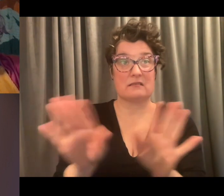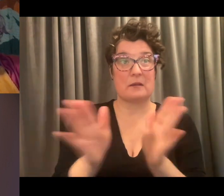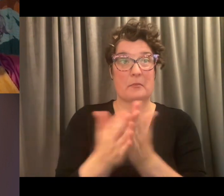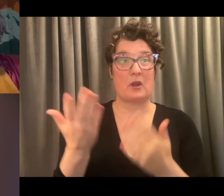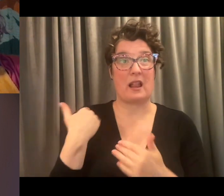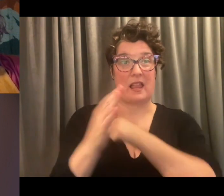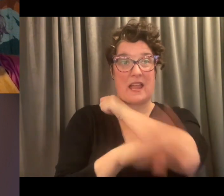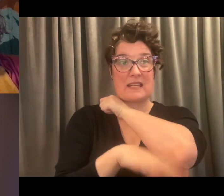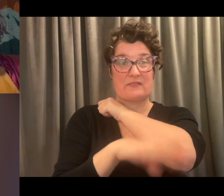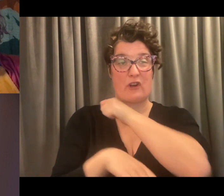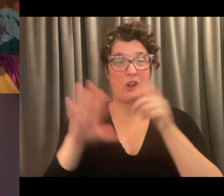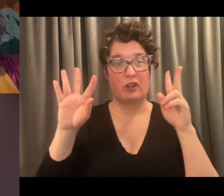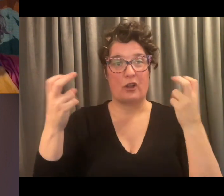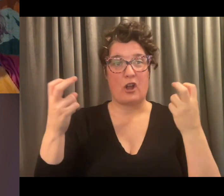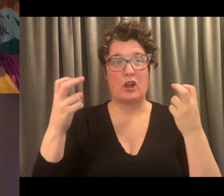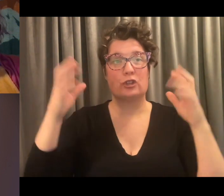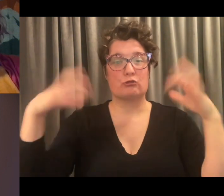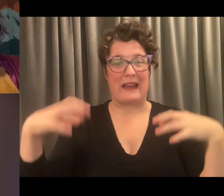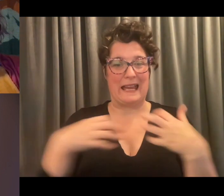Rain Bear, with nine exclamation points.